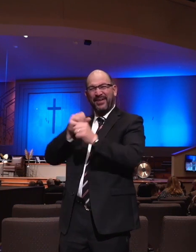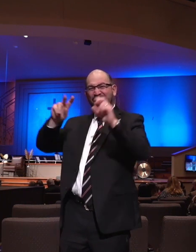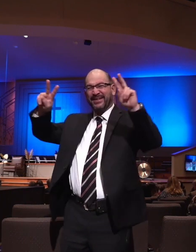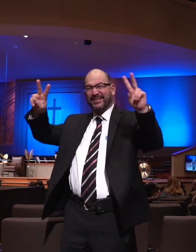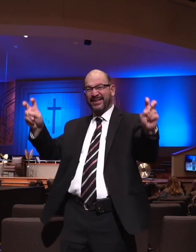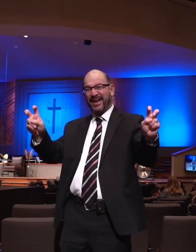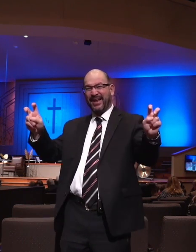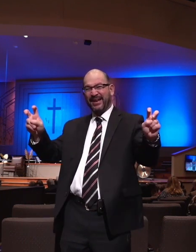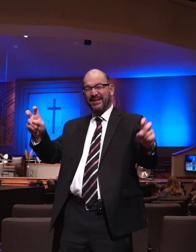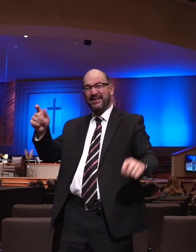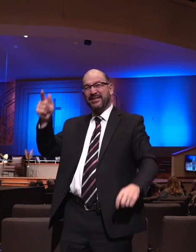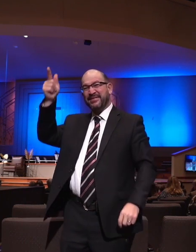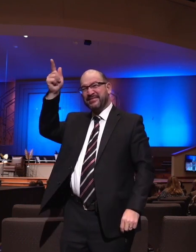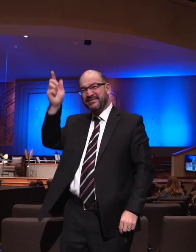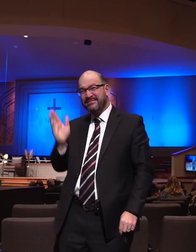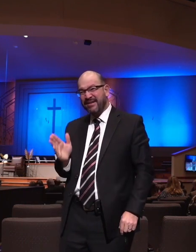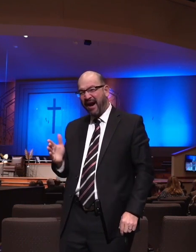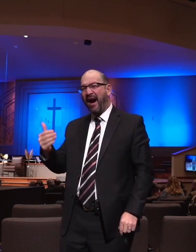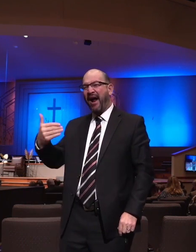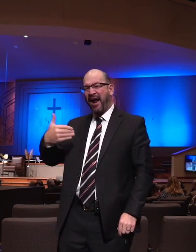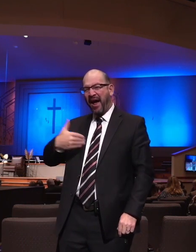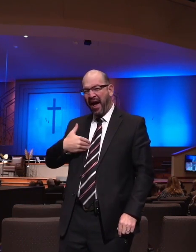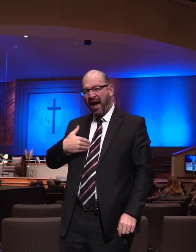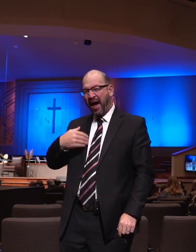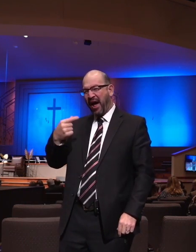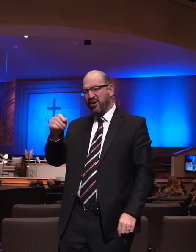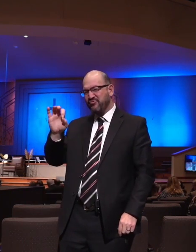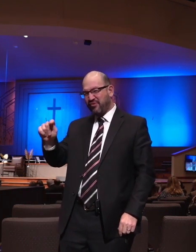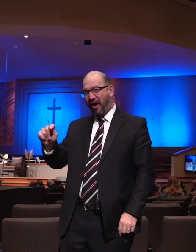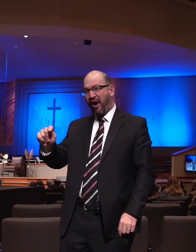think that is just a really good title for the Book of Esther and I put that in